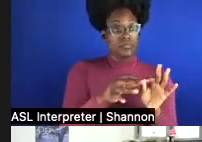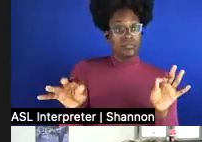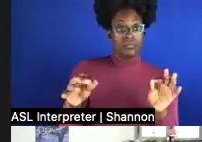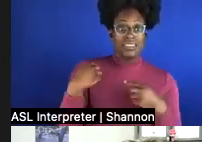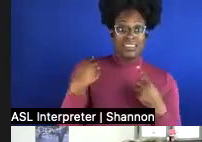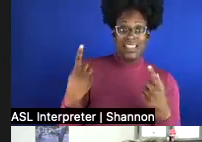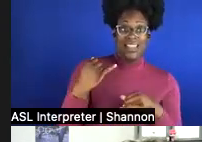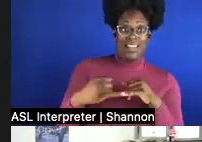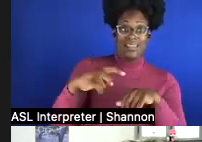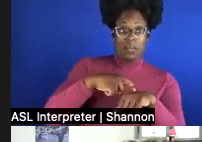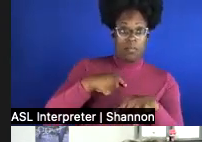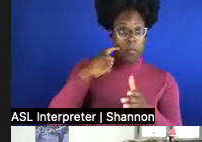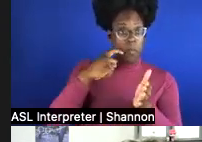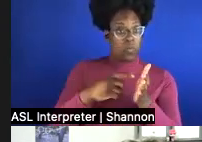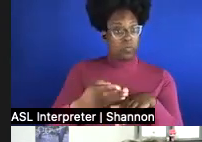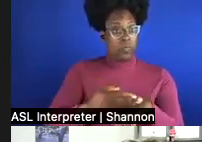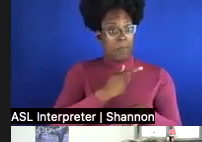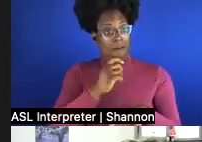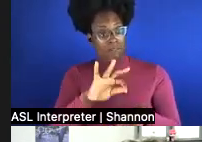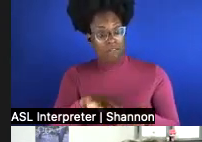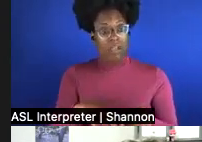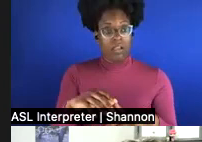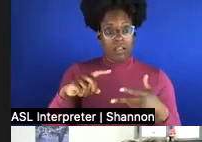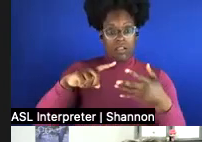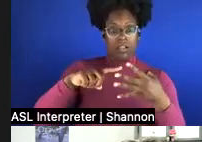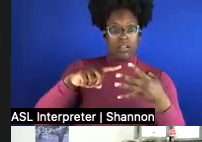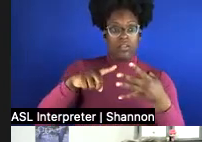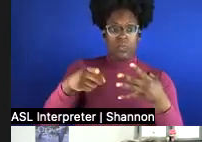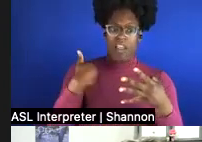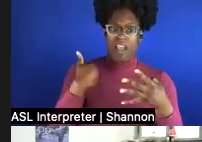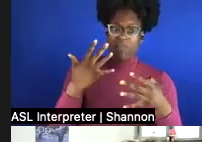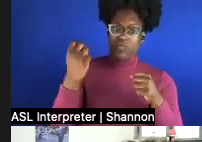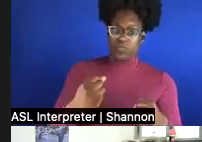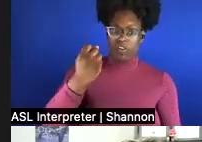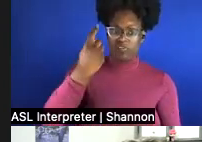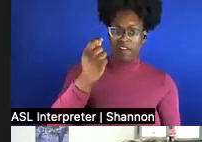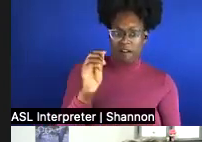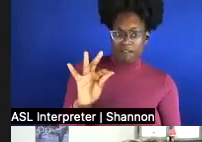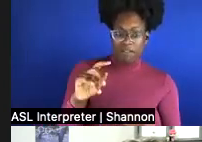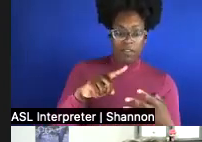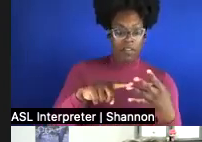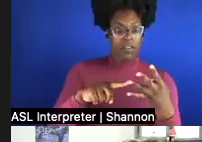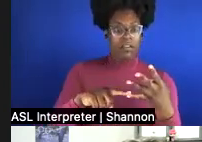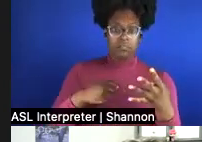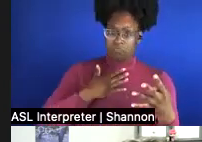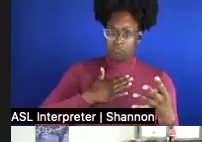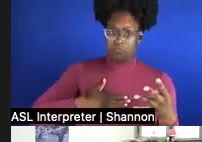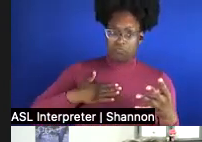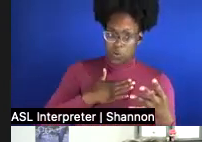"You have a strong grasp of..." "I enjoyed..." And this last one has the optional phrase of,